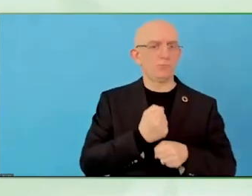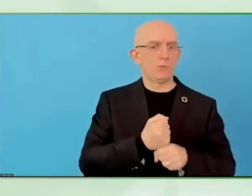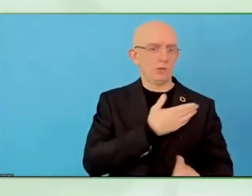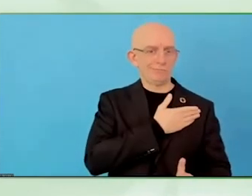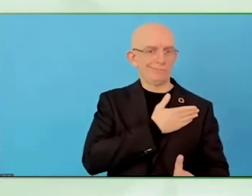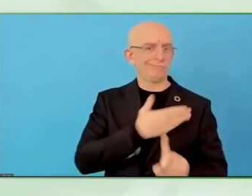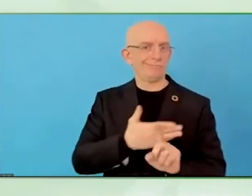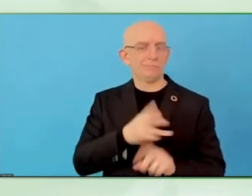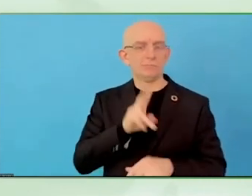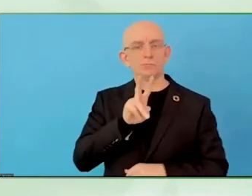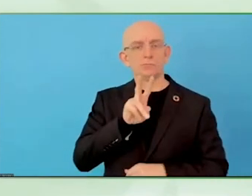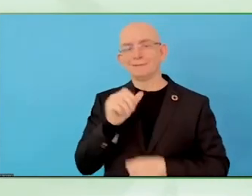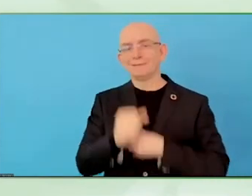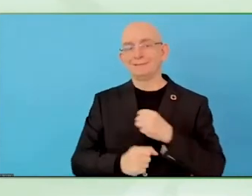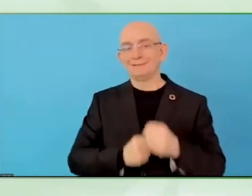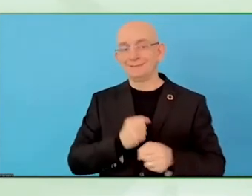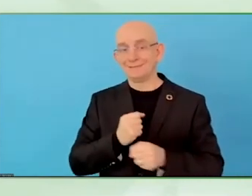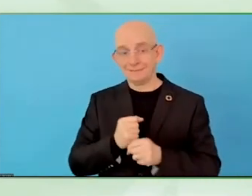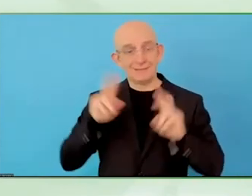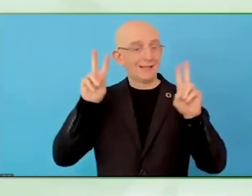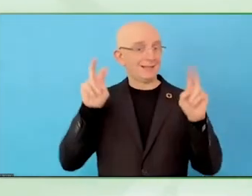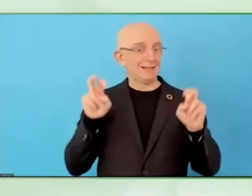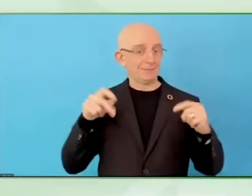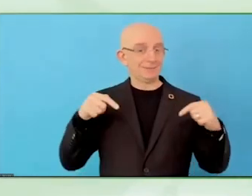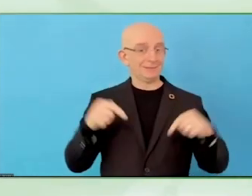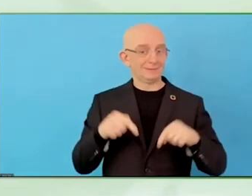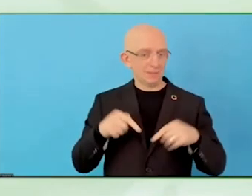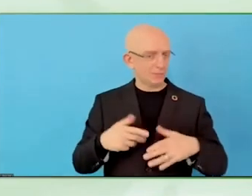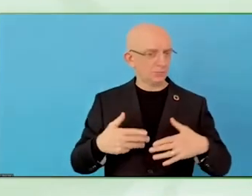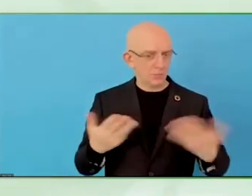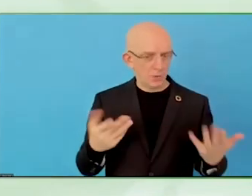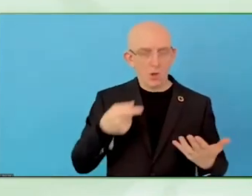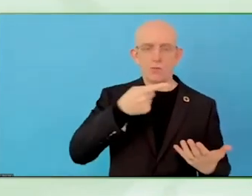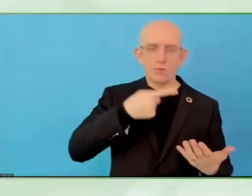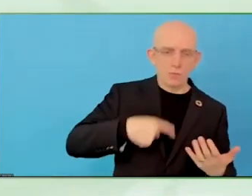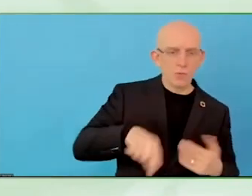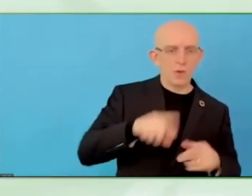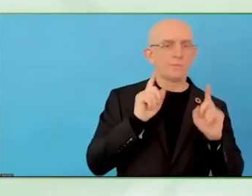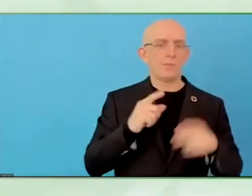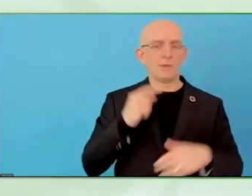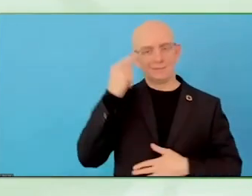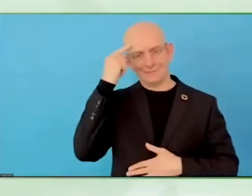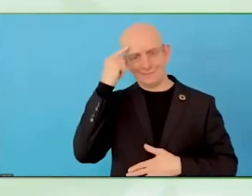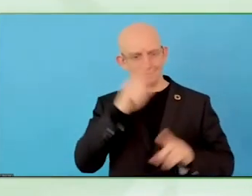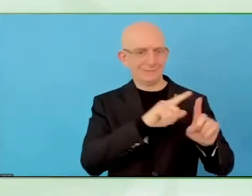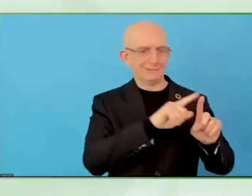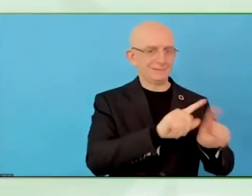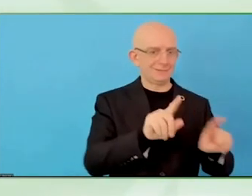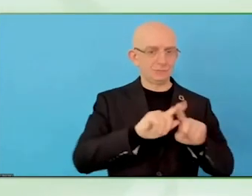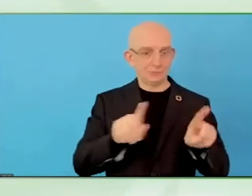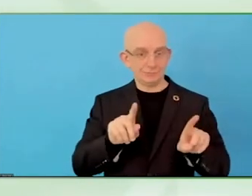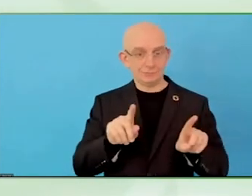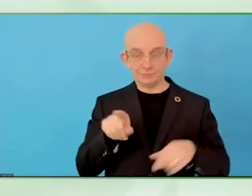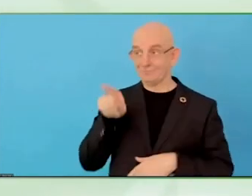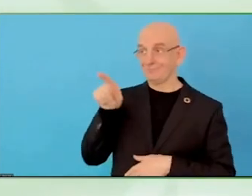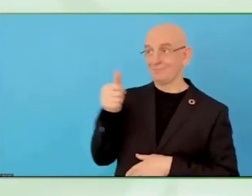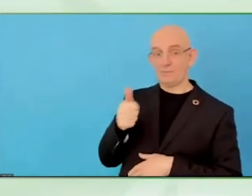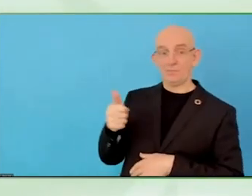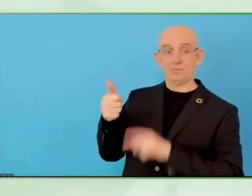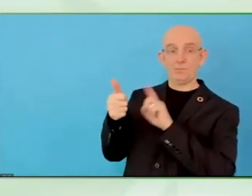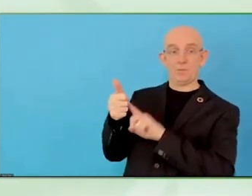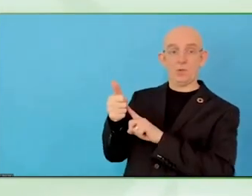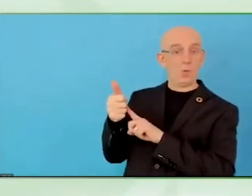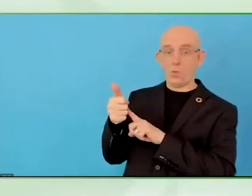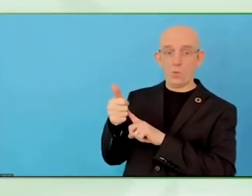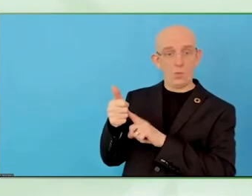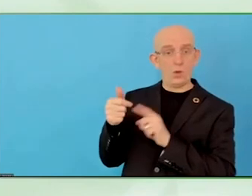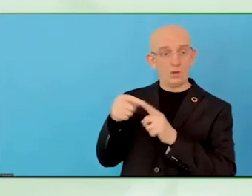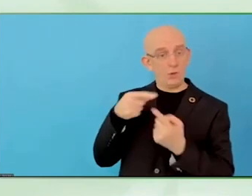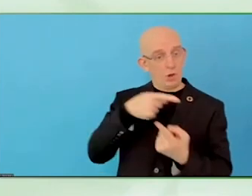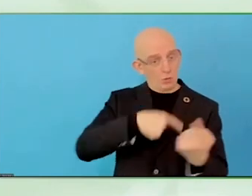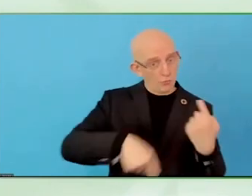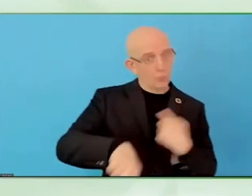experience of myAbility and Incluyeme.com and looking into some